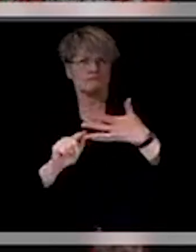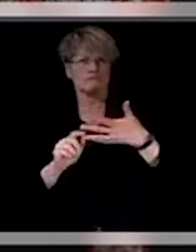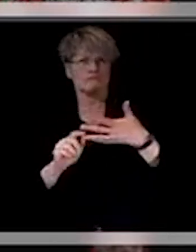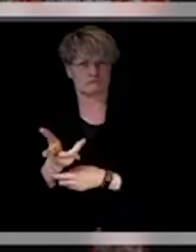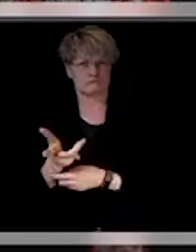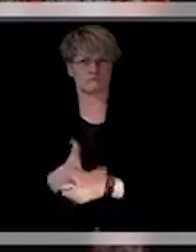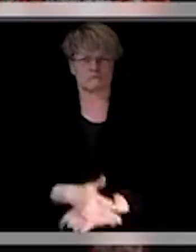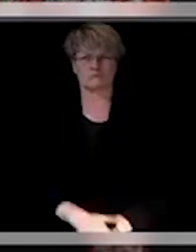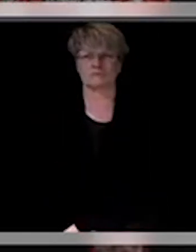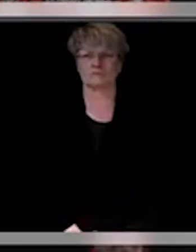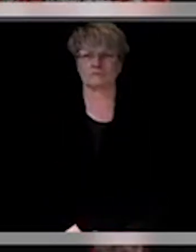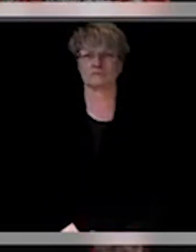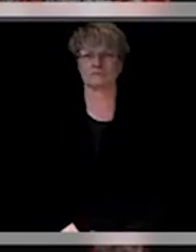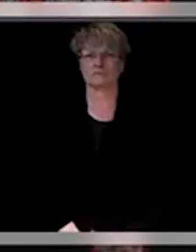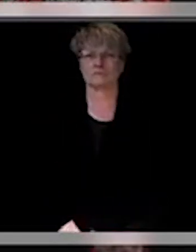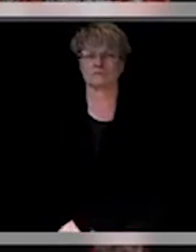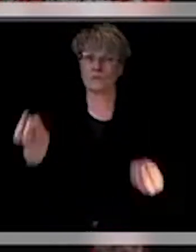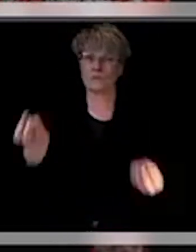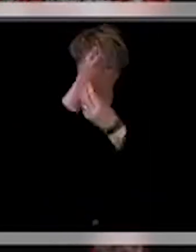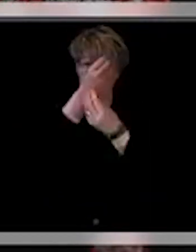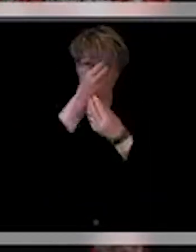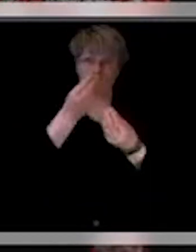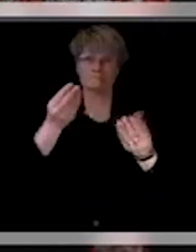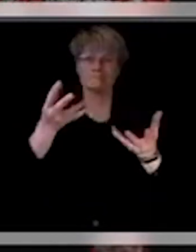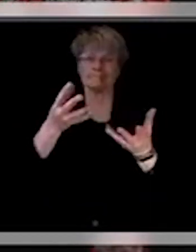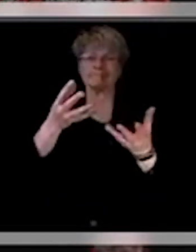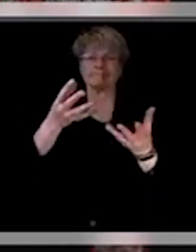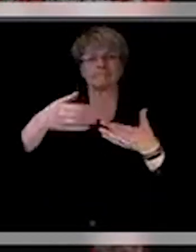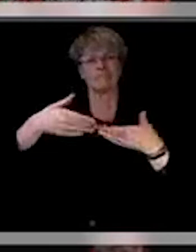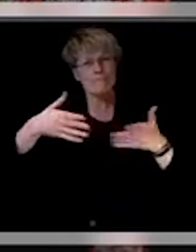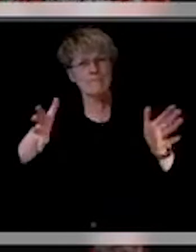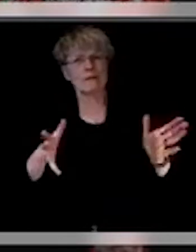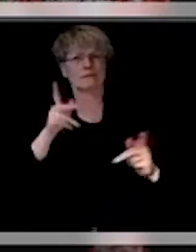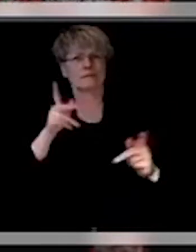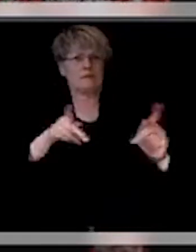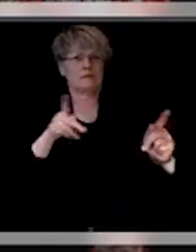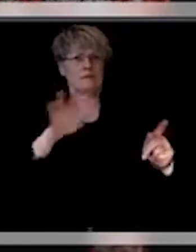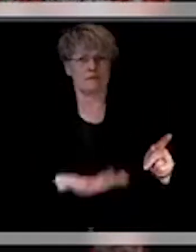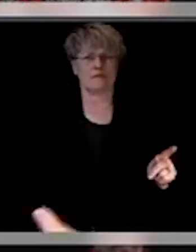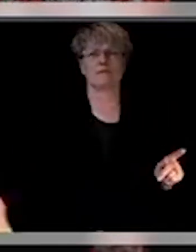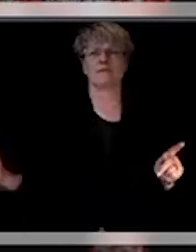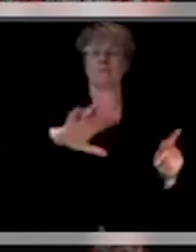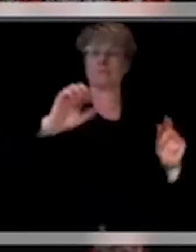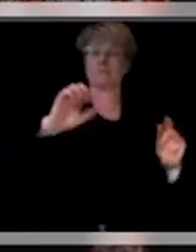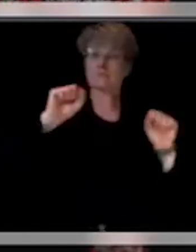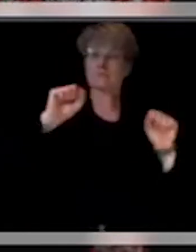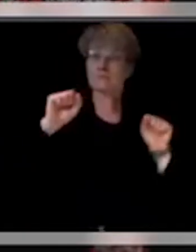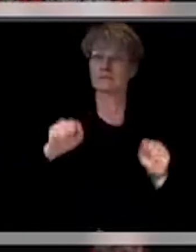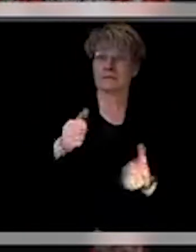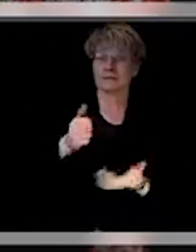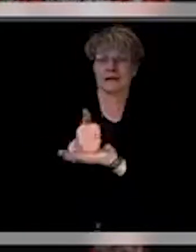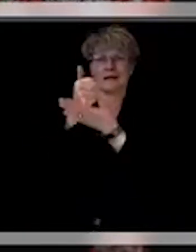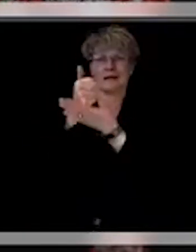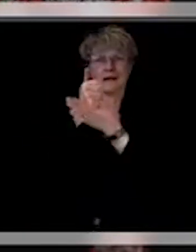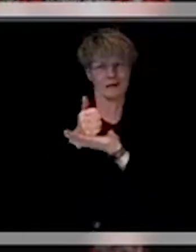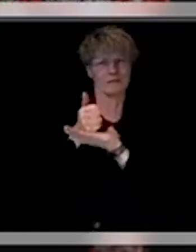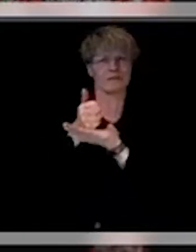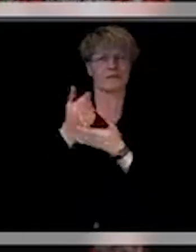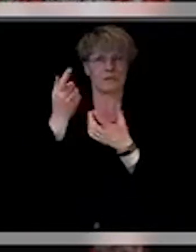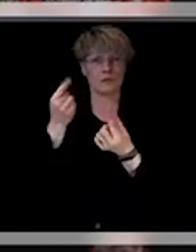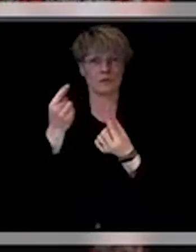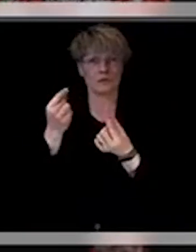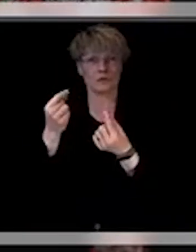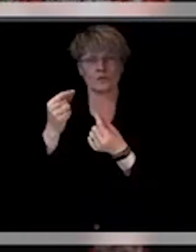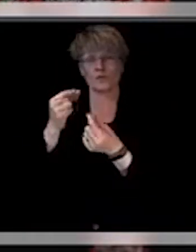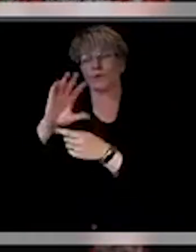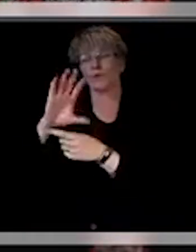public can do to help with containing the COVID-19 outbreak. One definition for public